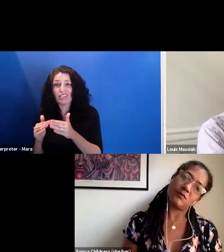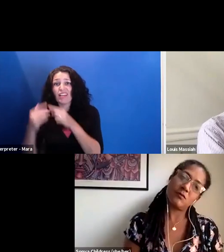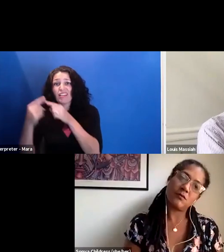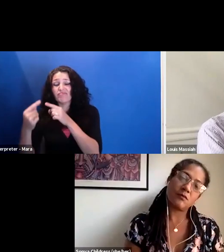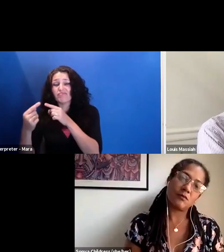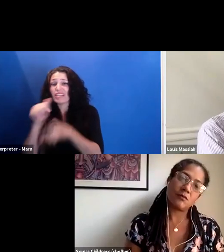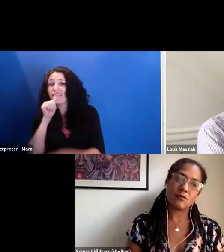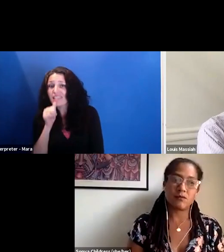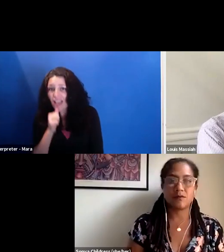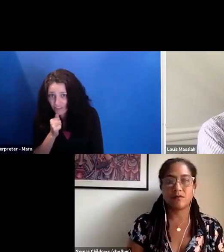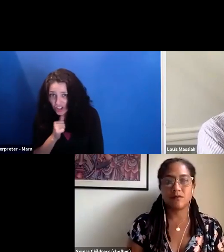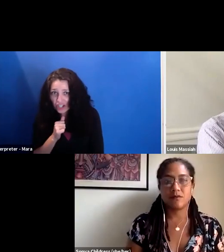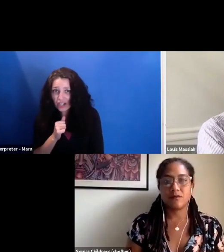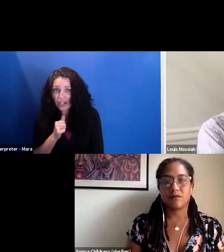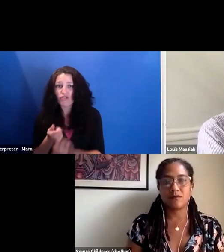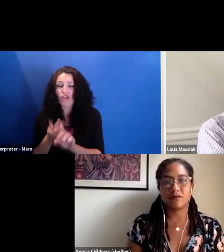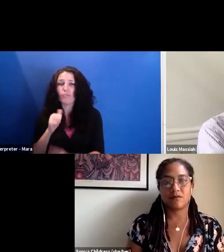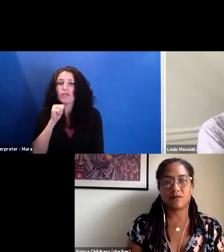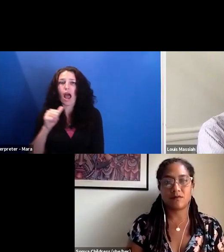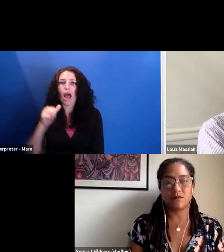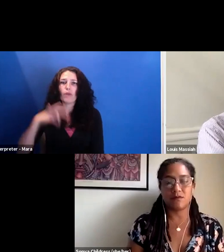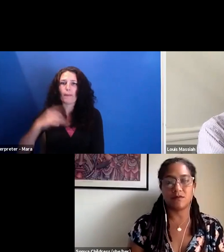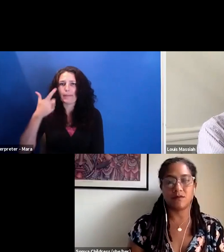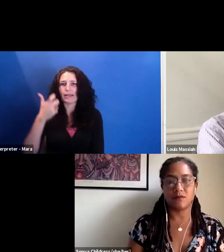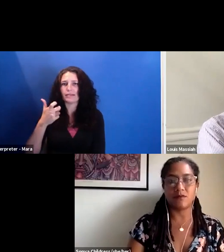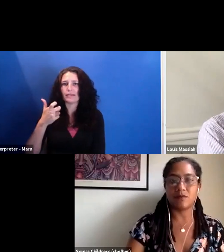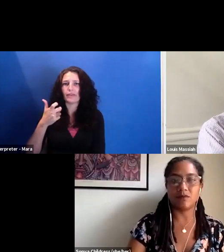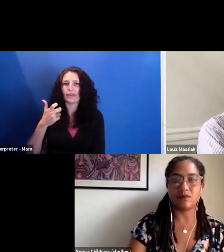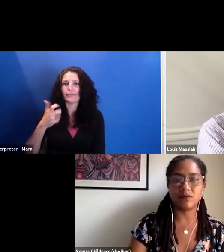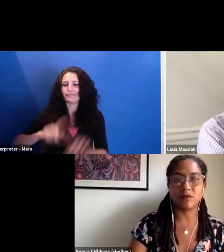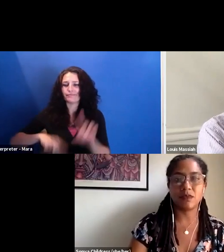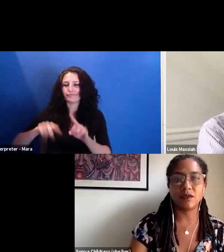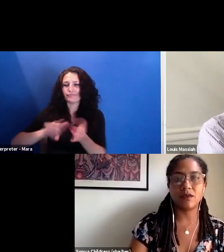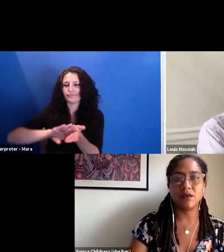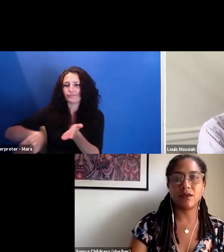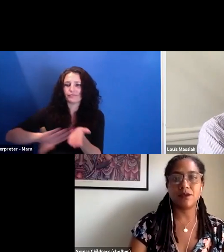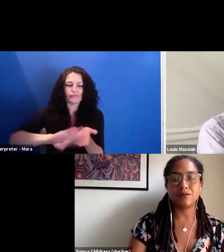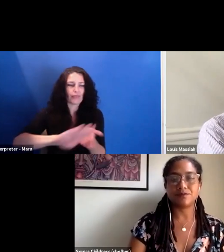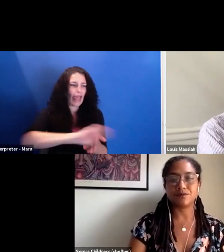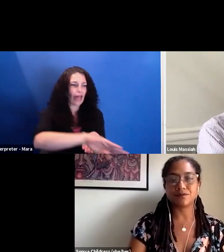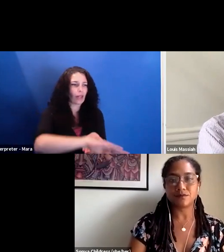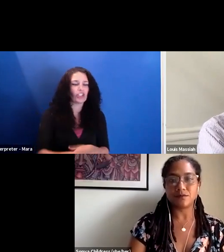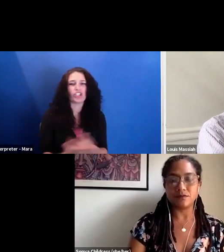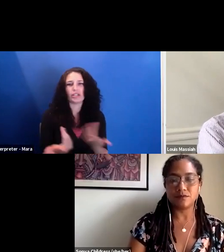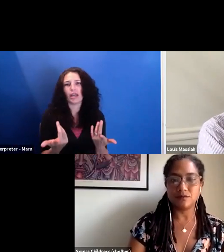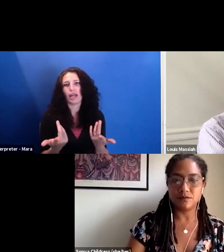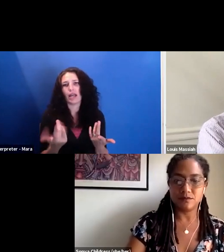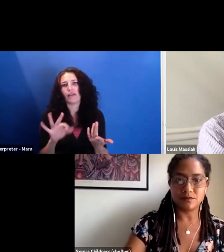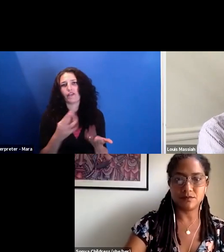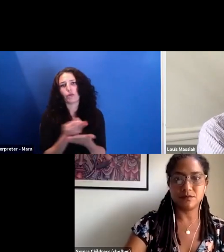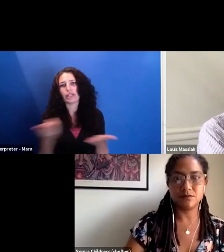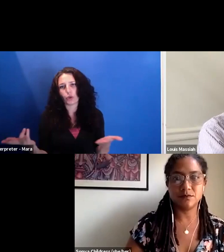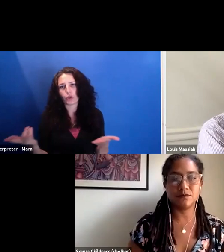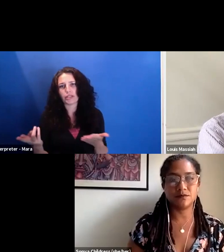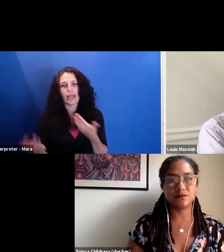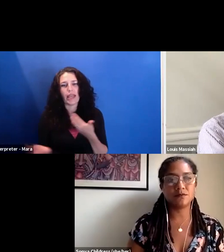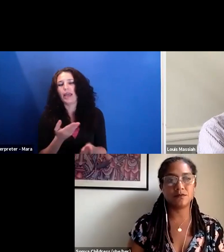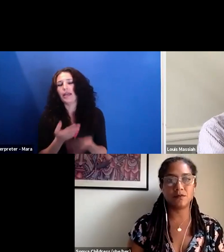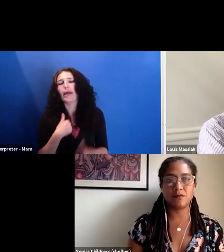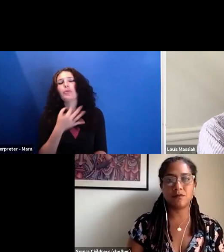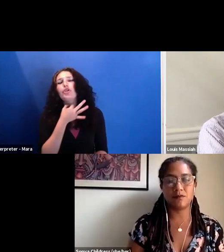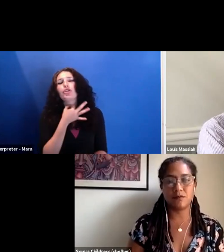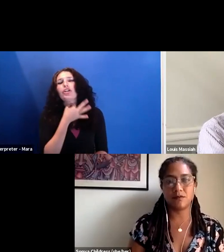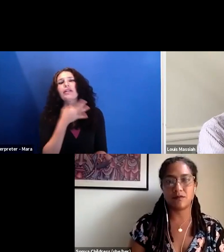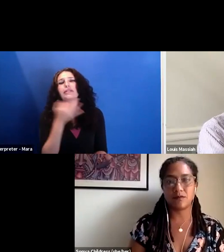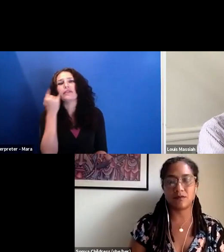I think I'm wondering if you all have any words for folks that